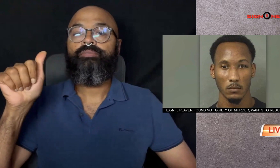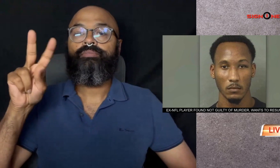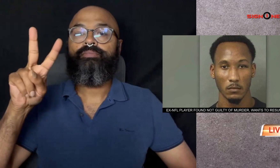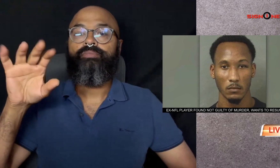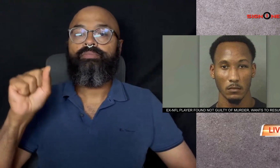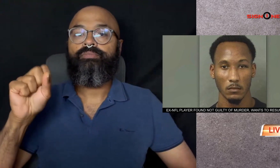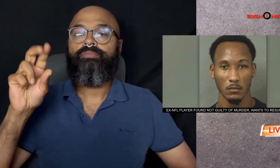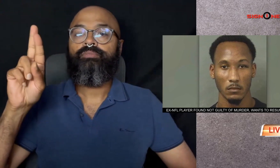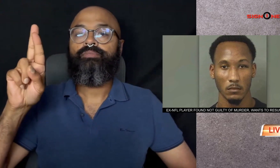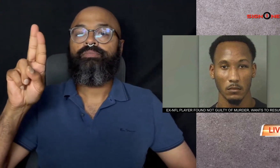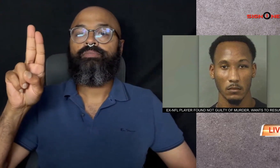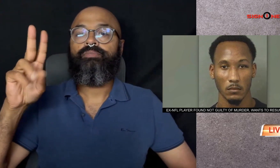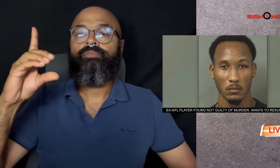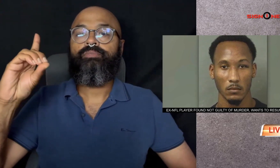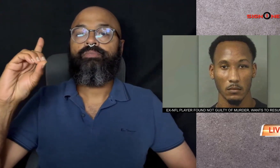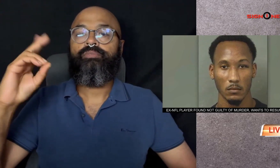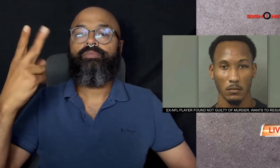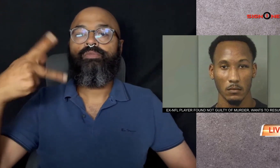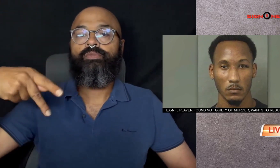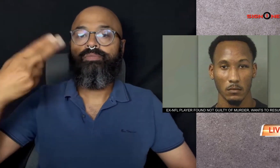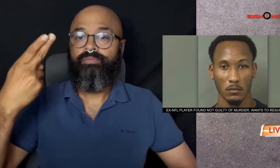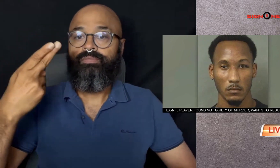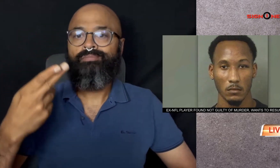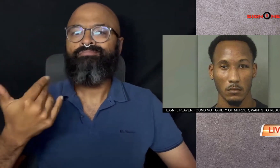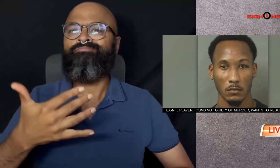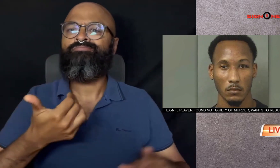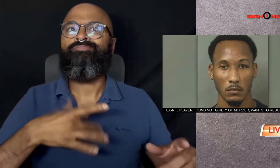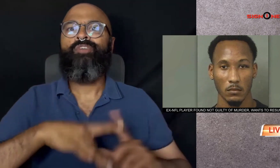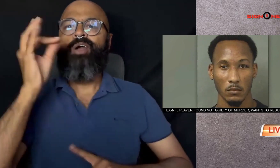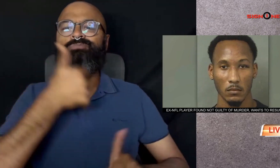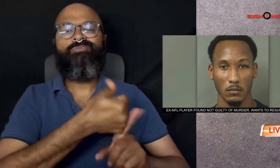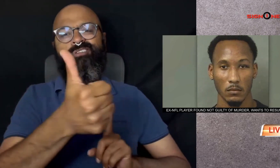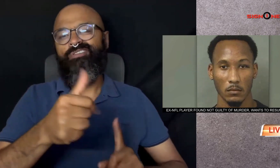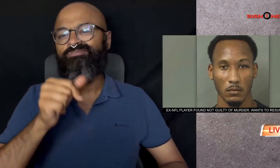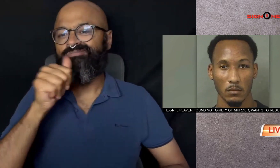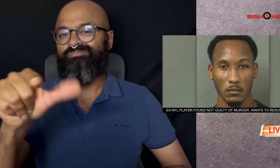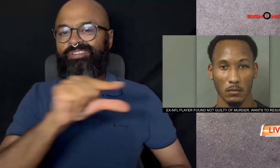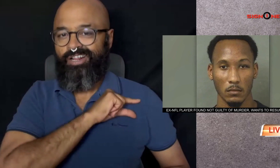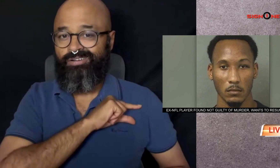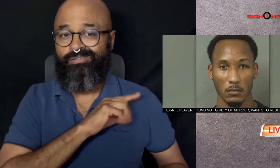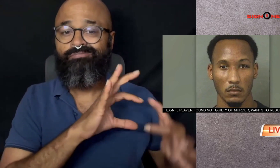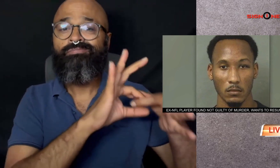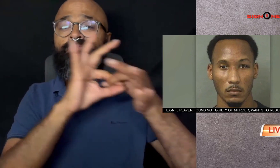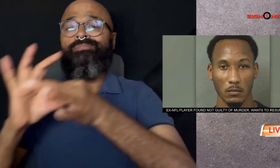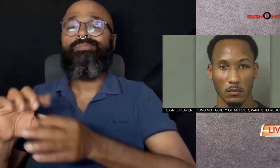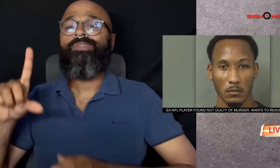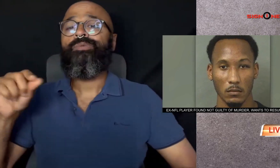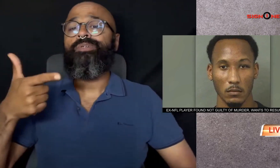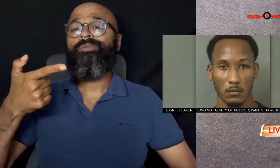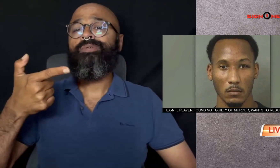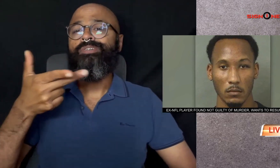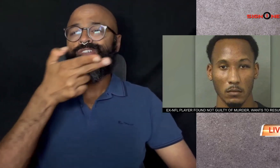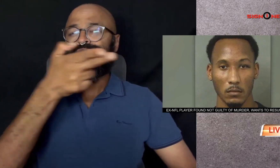former NFL player Travis Rudolph has been found not guilty in connection to a 2021